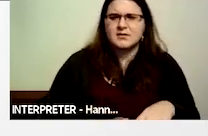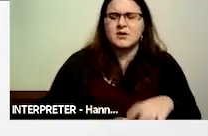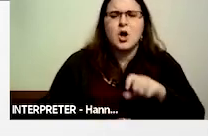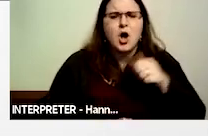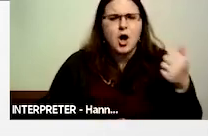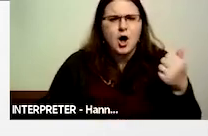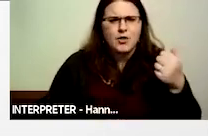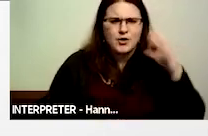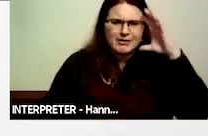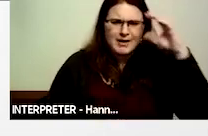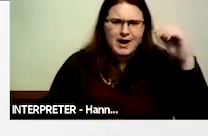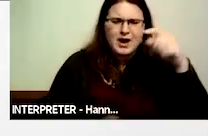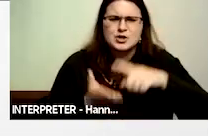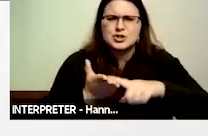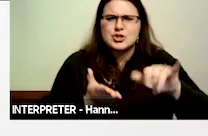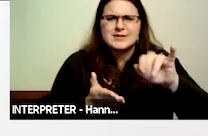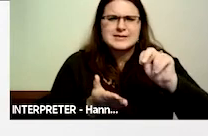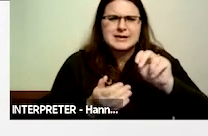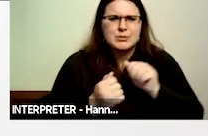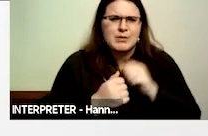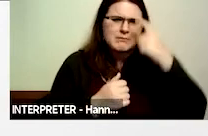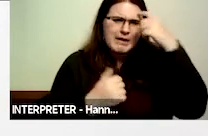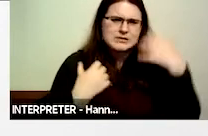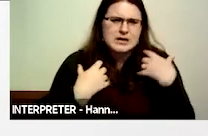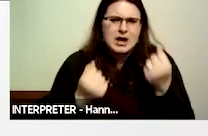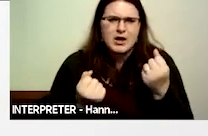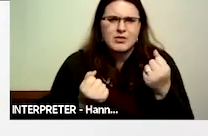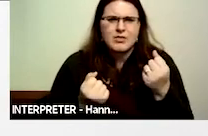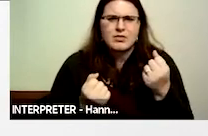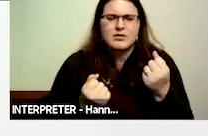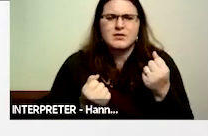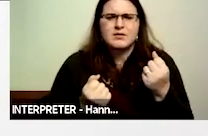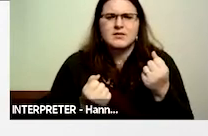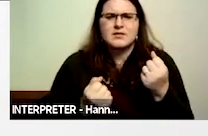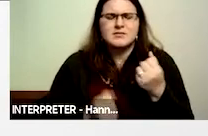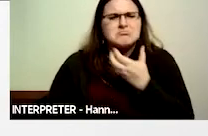Rick Mislan: You know he's can i can see him these the bearded guy and he's always